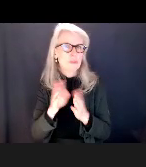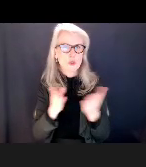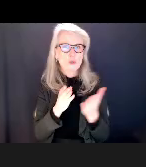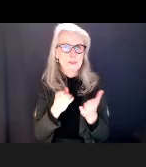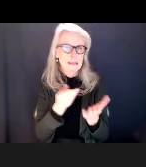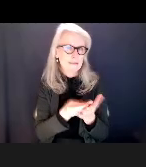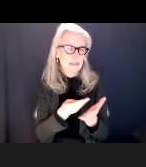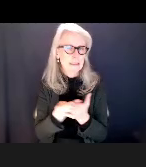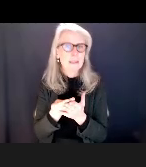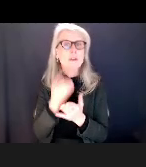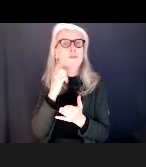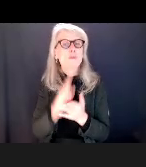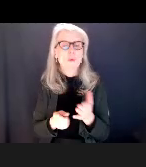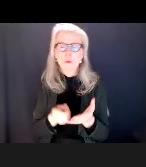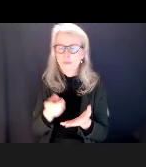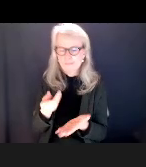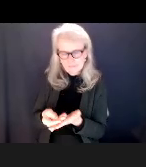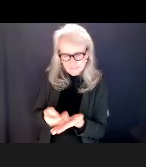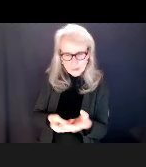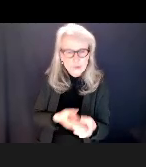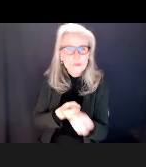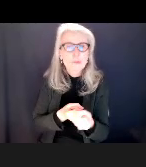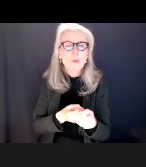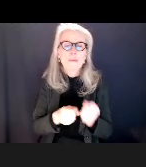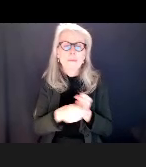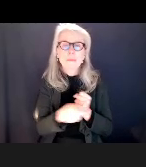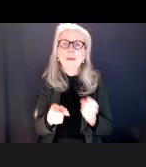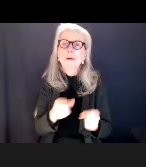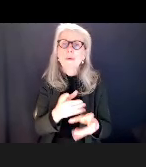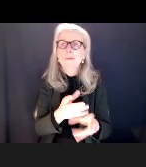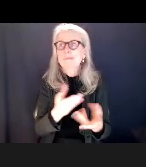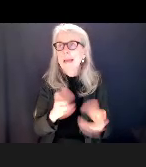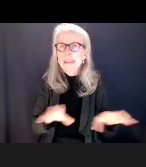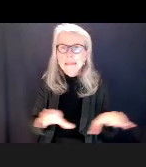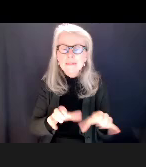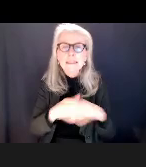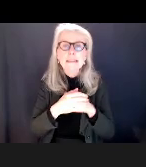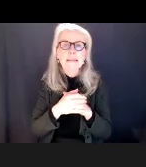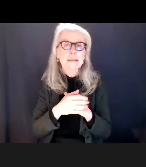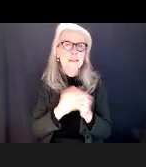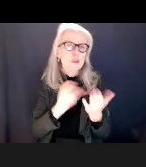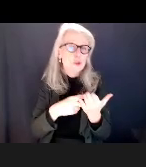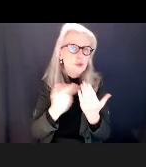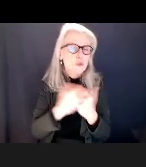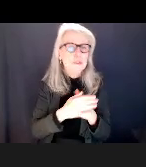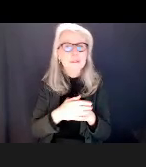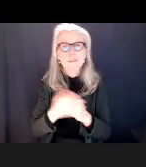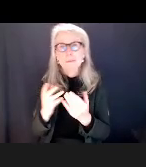support recipients' activities of daily life, person-directed planning, caregiver respite,